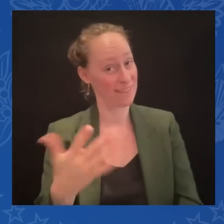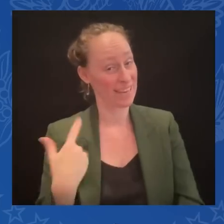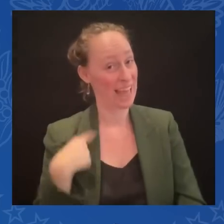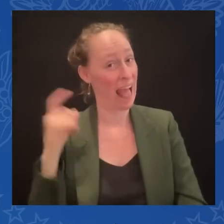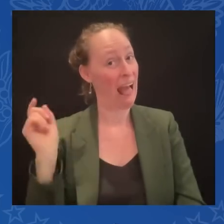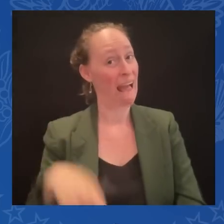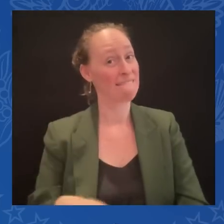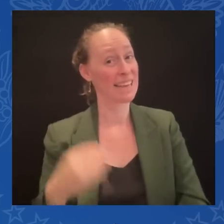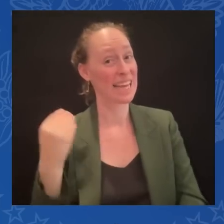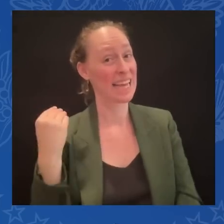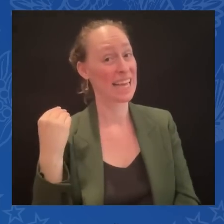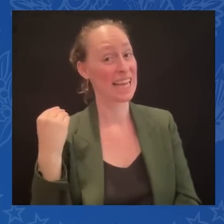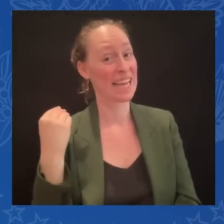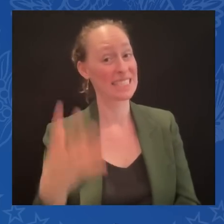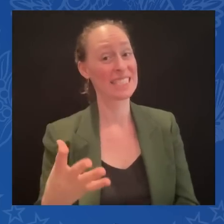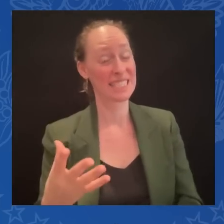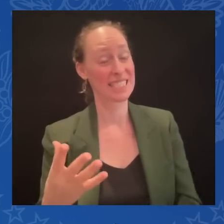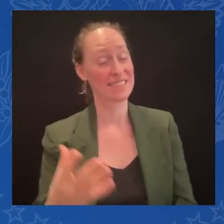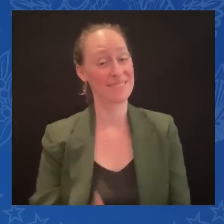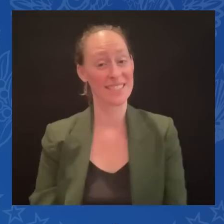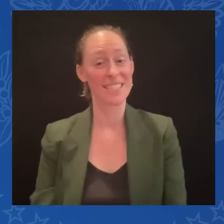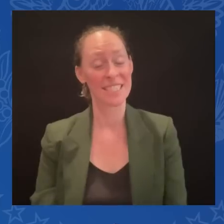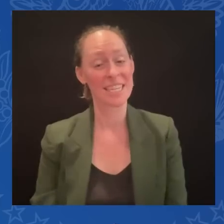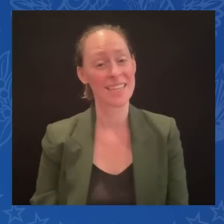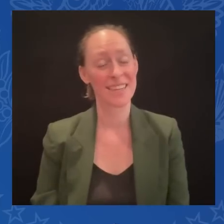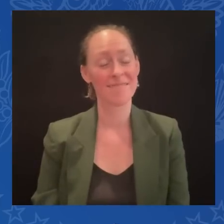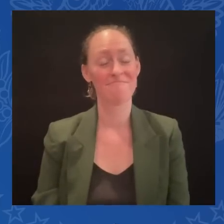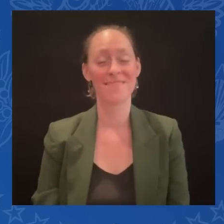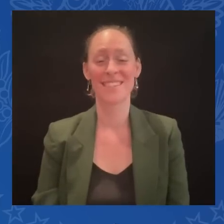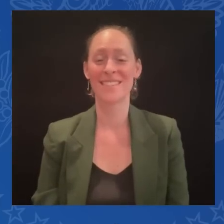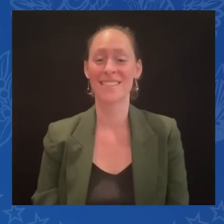I cut the deficit $1.7 trillion in two years.